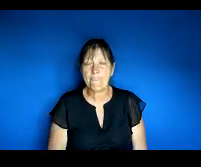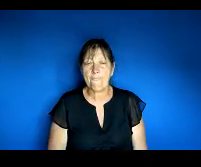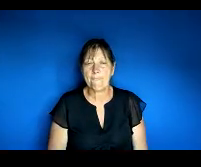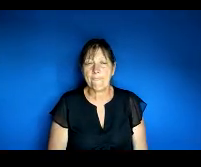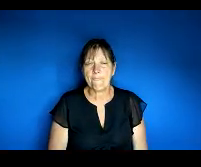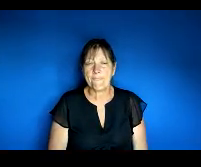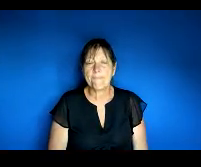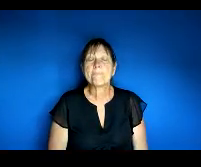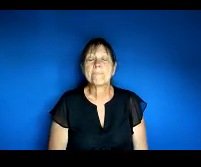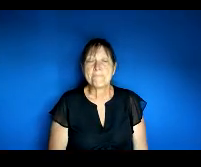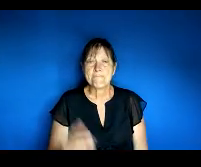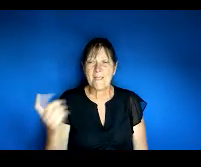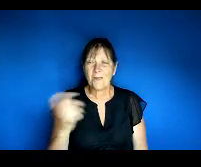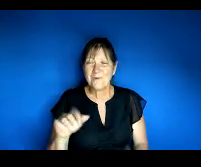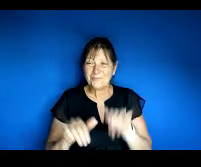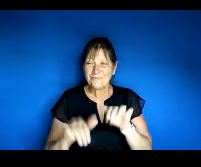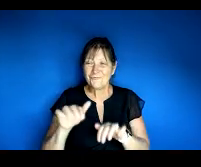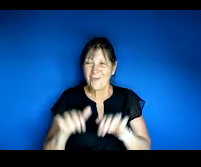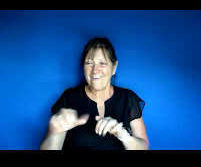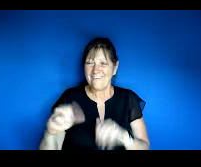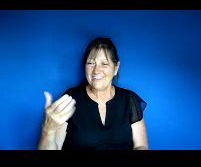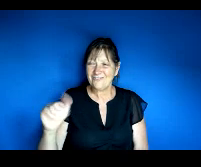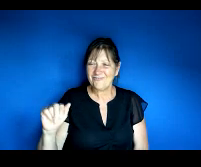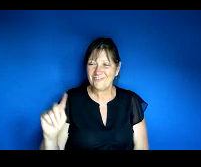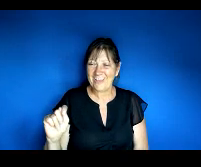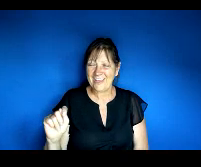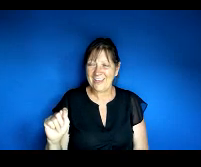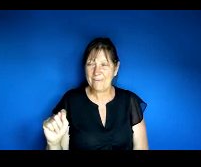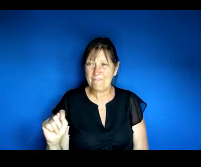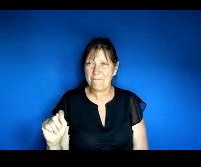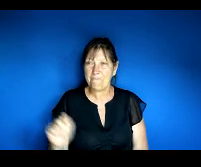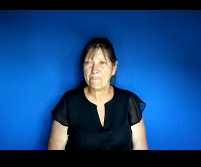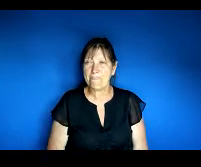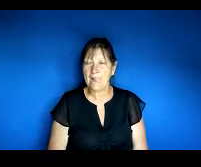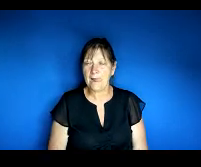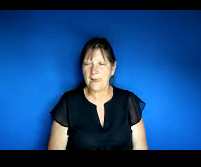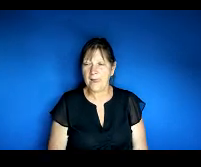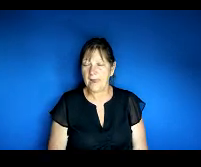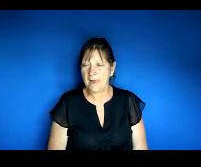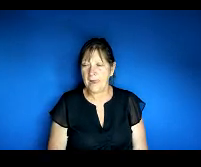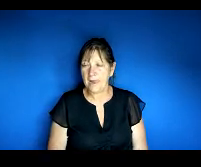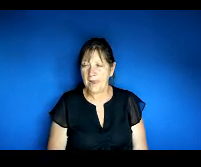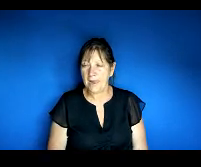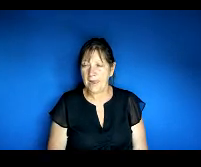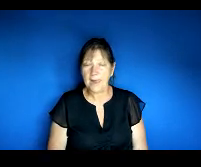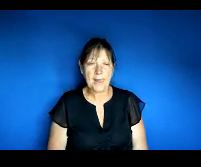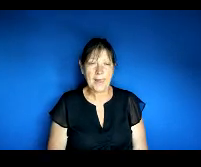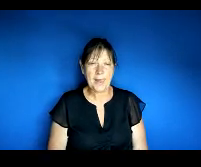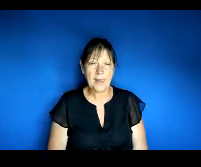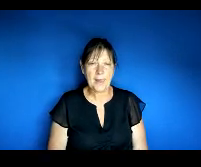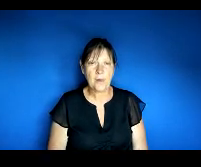There is a question here in the chat around next steps